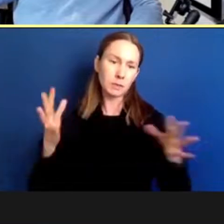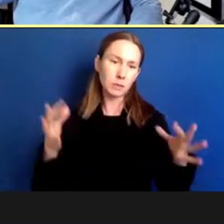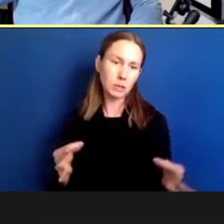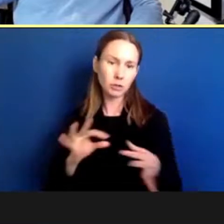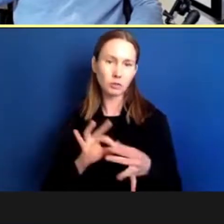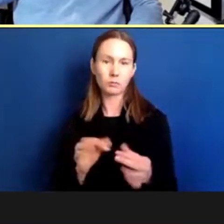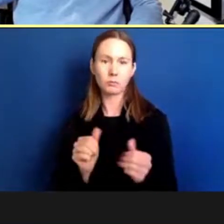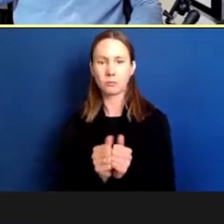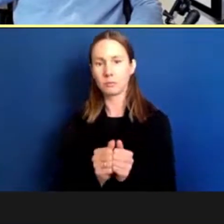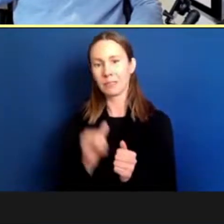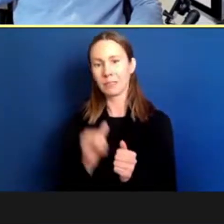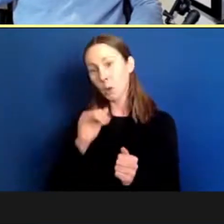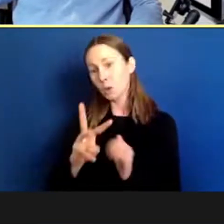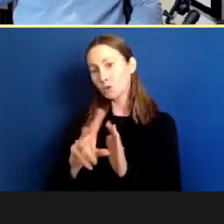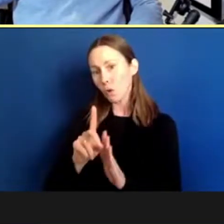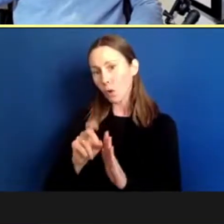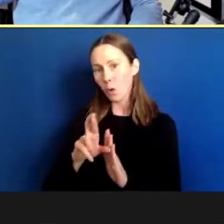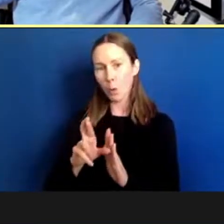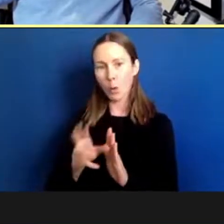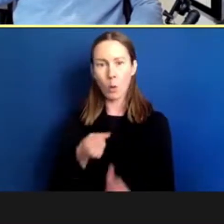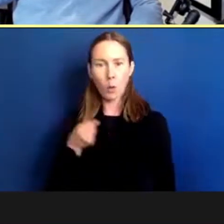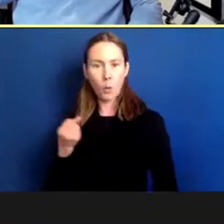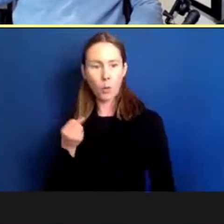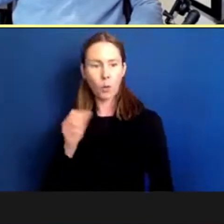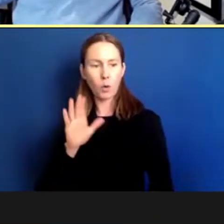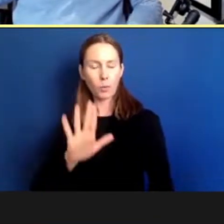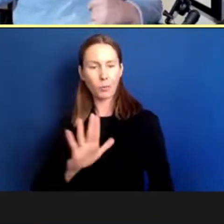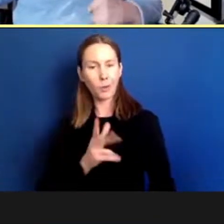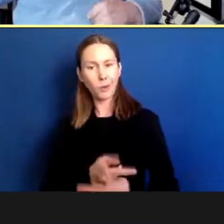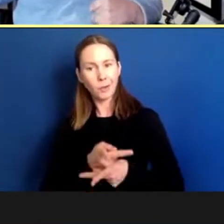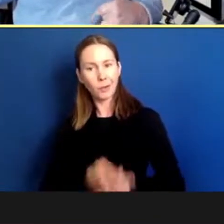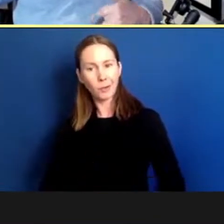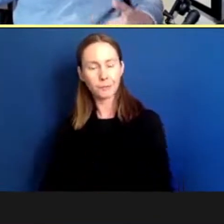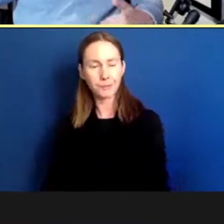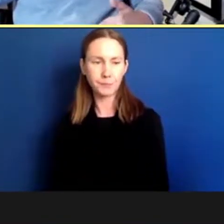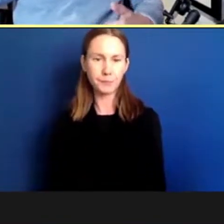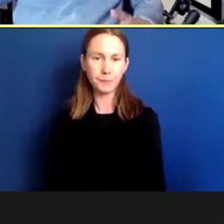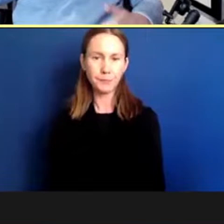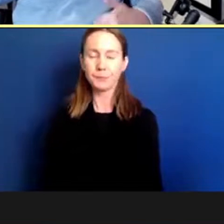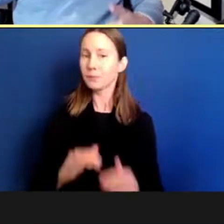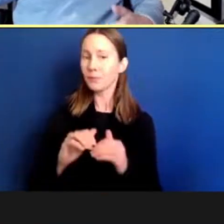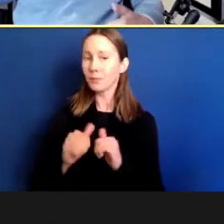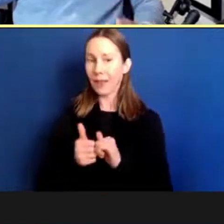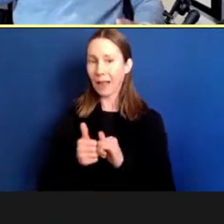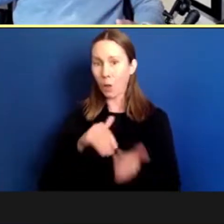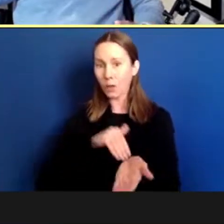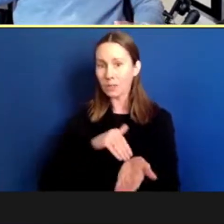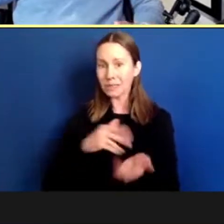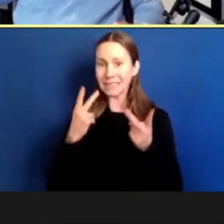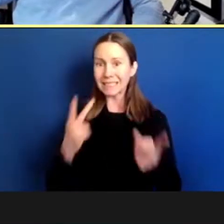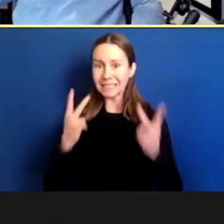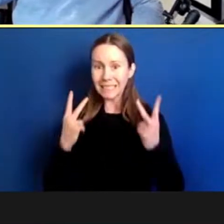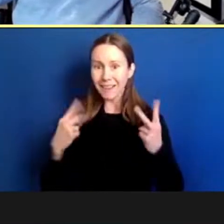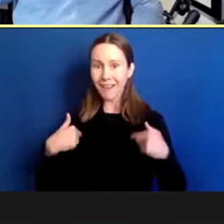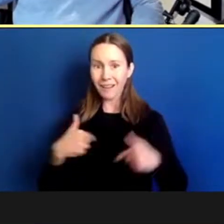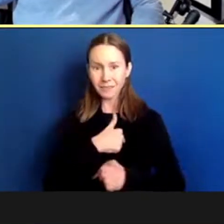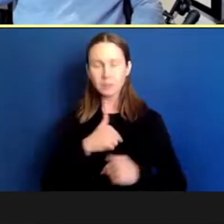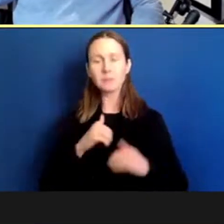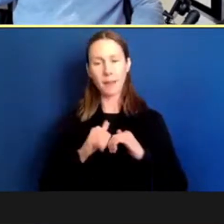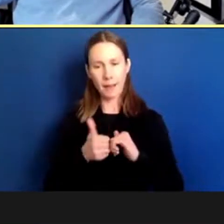withdraw or withhold medical care. How physicians see us is how they treat us. This report examined